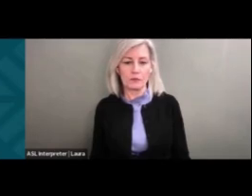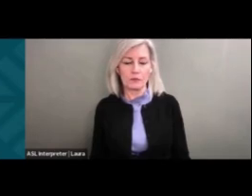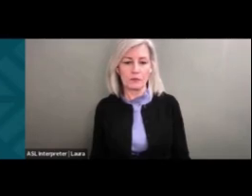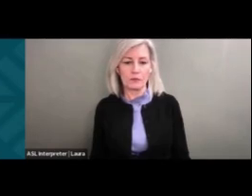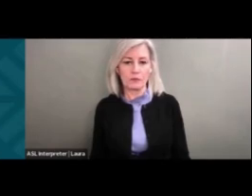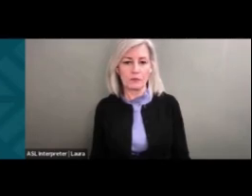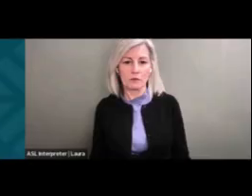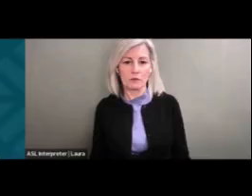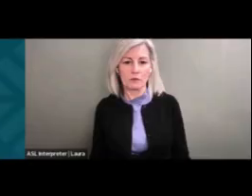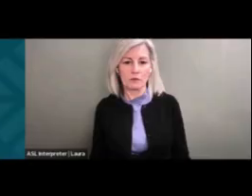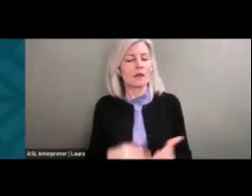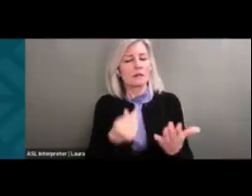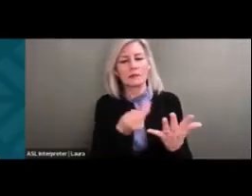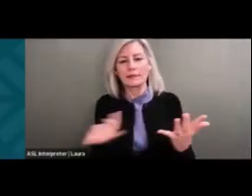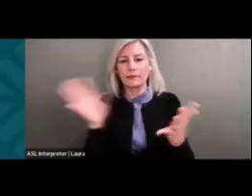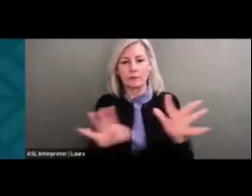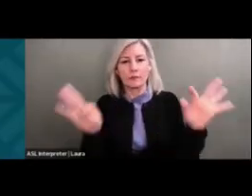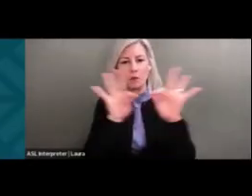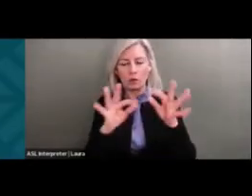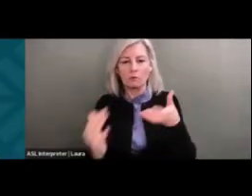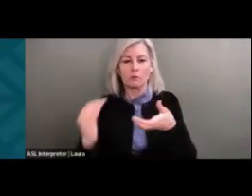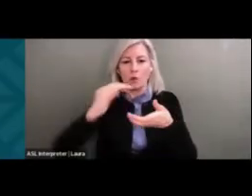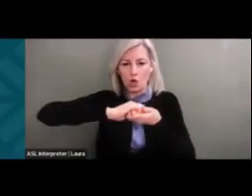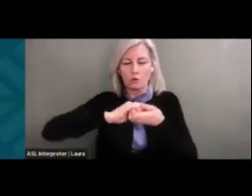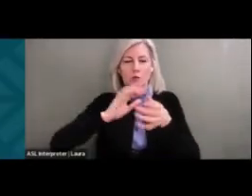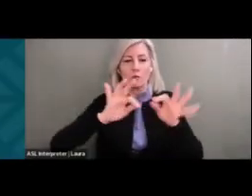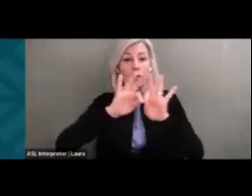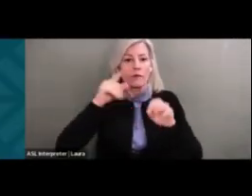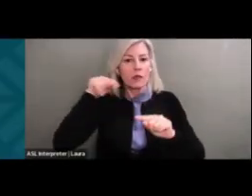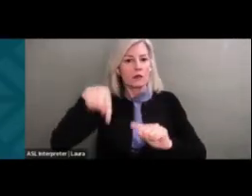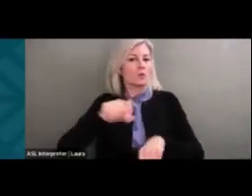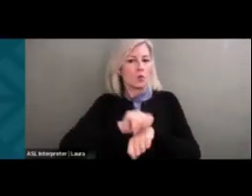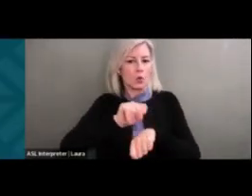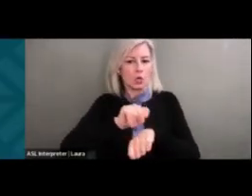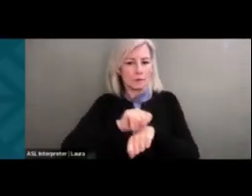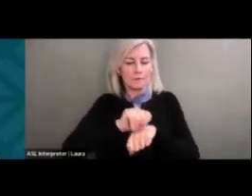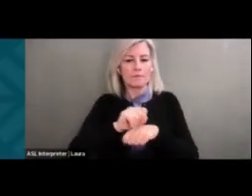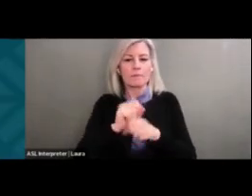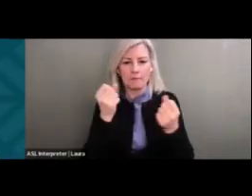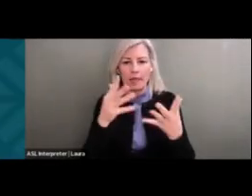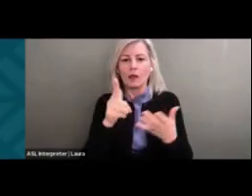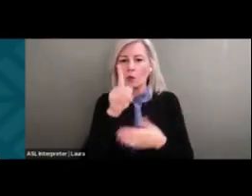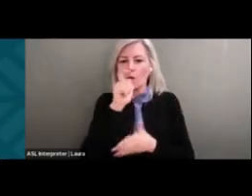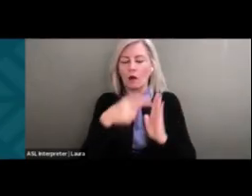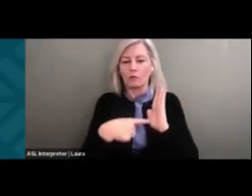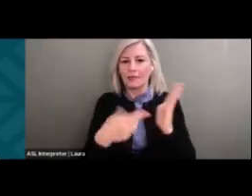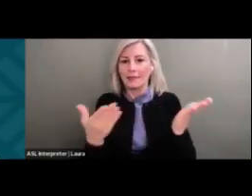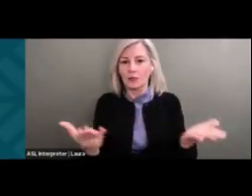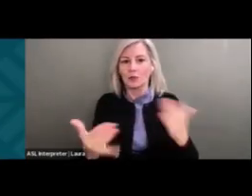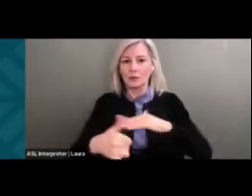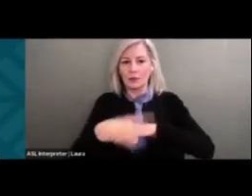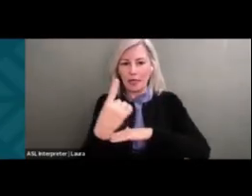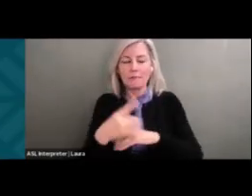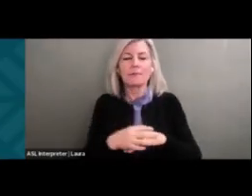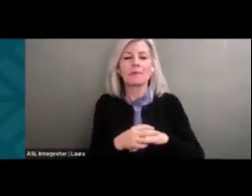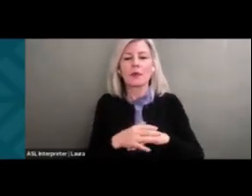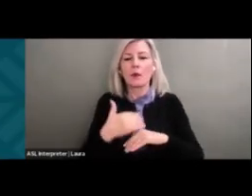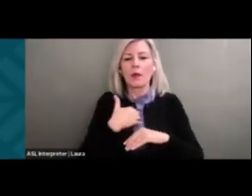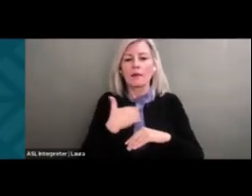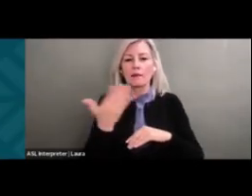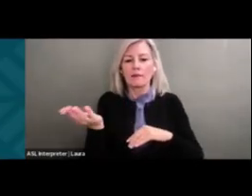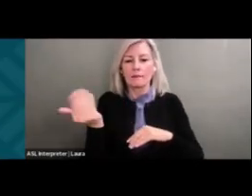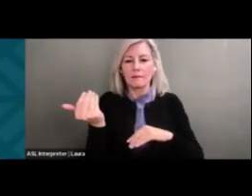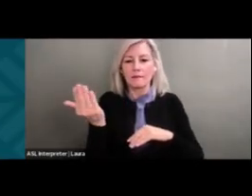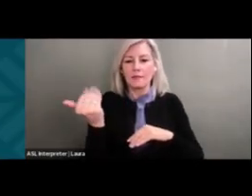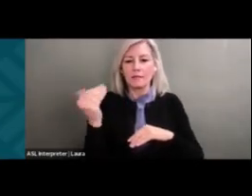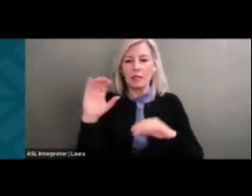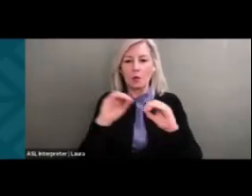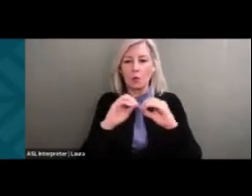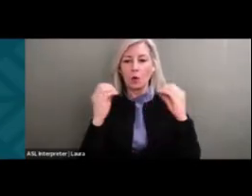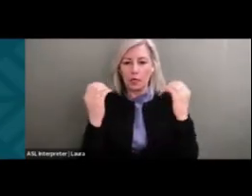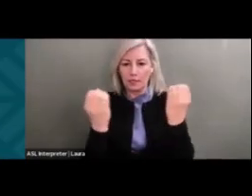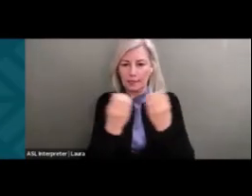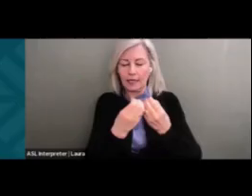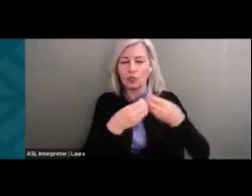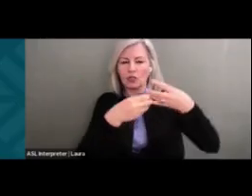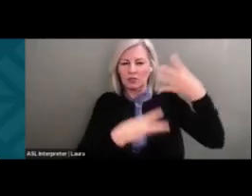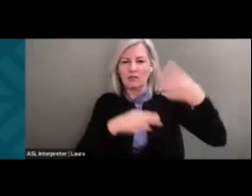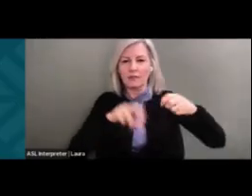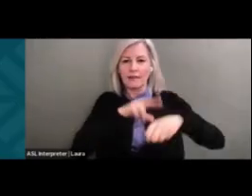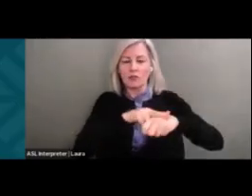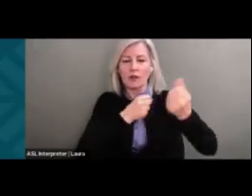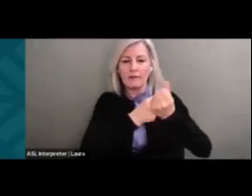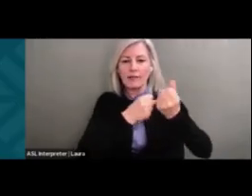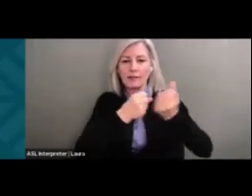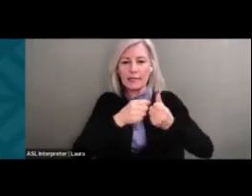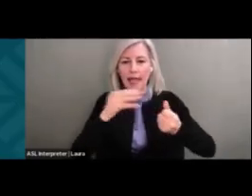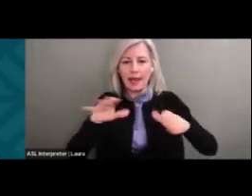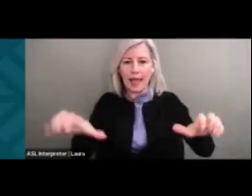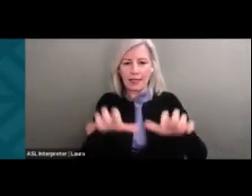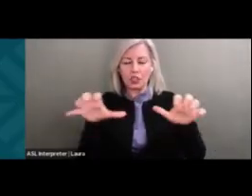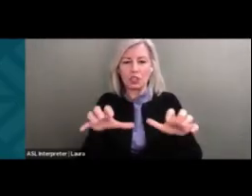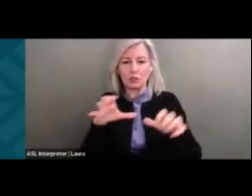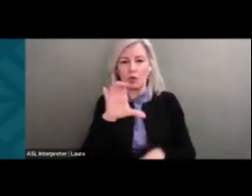There are a number of key partners critical to the work of the Grassroots network, many of whom are represented here today. We have a 15 organization national advocacy and Action Coalition, of which you'll hear from.